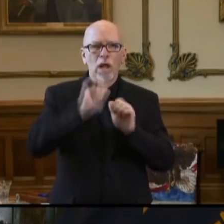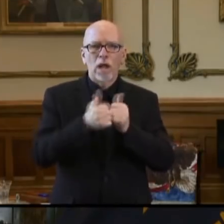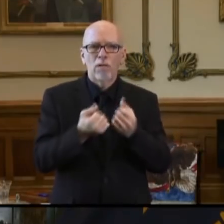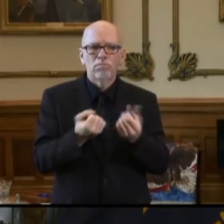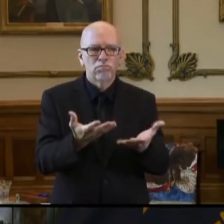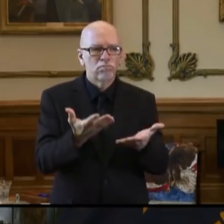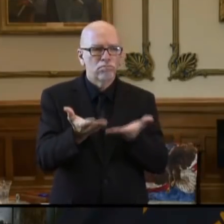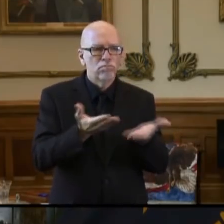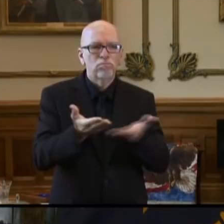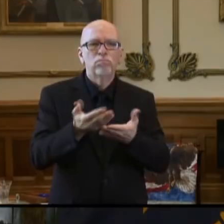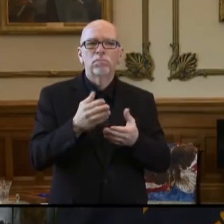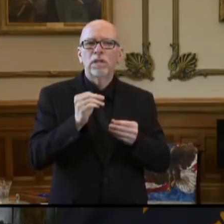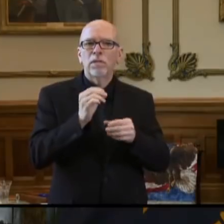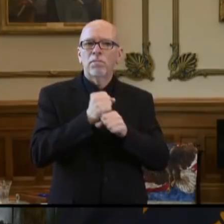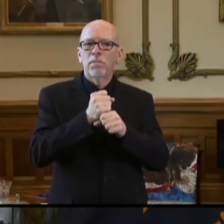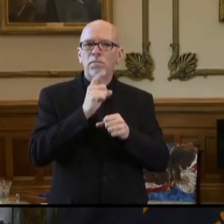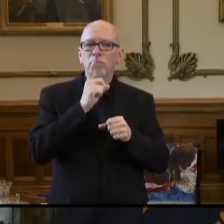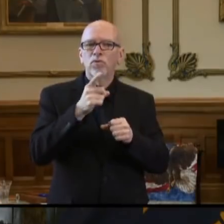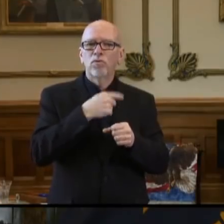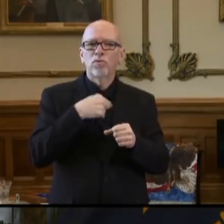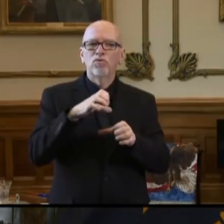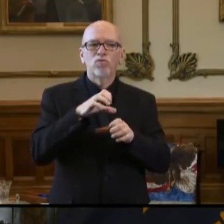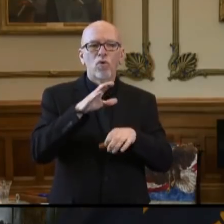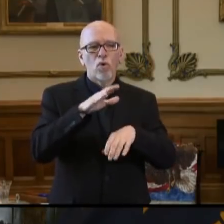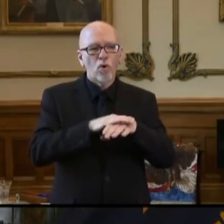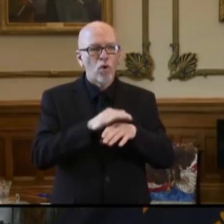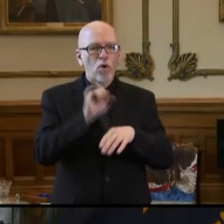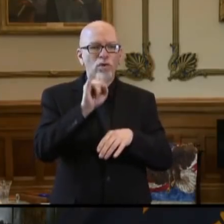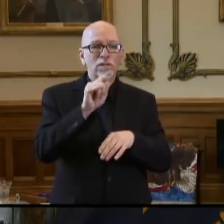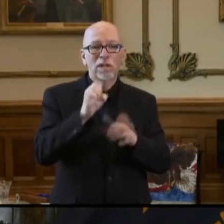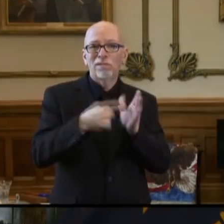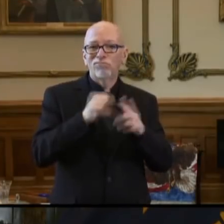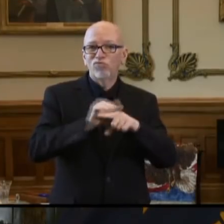WORKED IN THE CRITICAL CARE OVER THE LAST COUPLE OF YEARS THAT ARE GREATLY PREPARED AND EXCELLENT PROVIDERS AND DOING